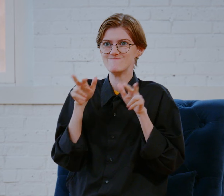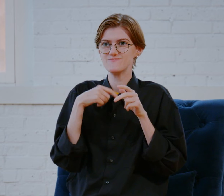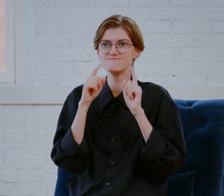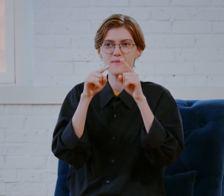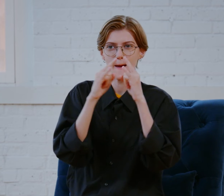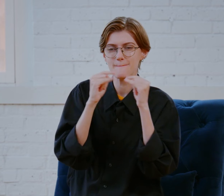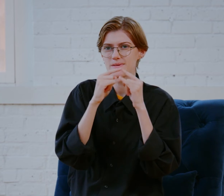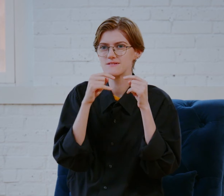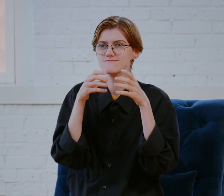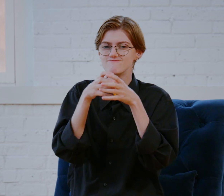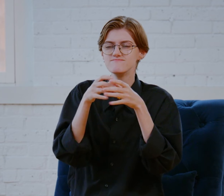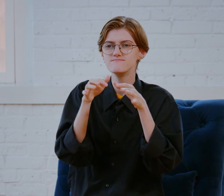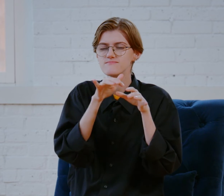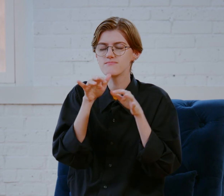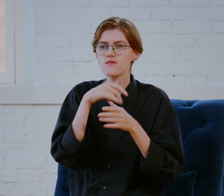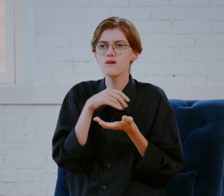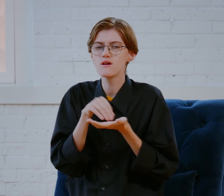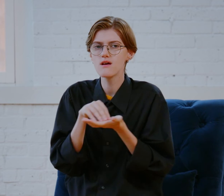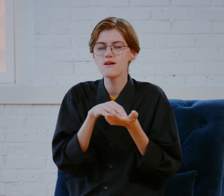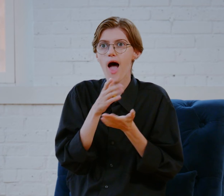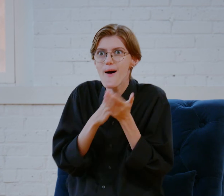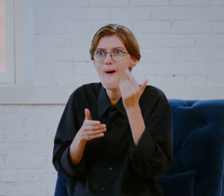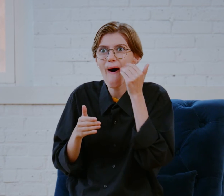or transfer students come and get together and meet each other.